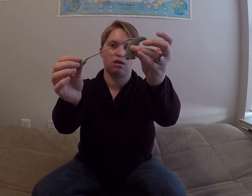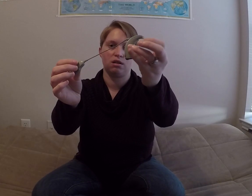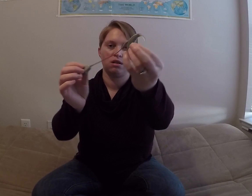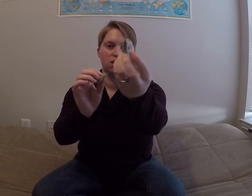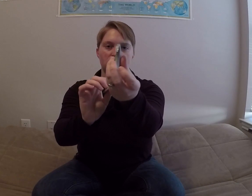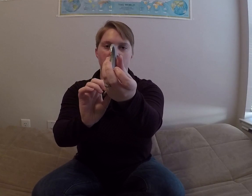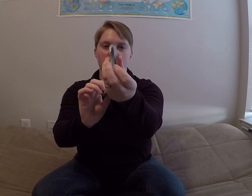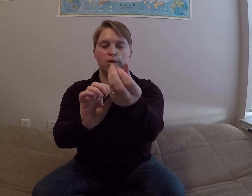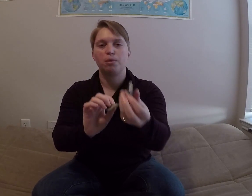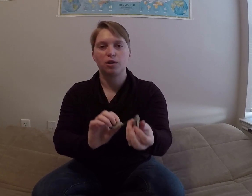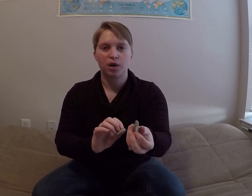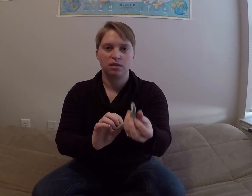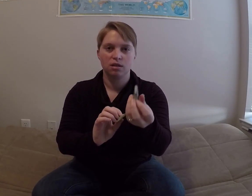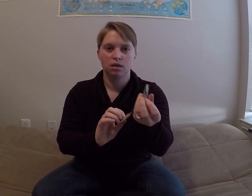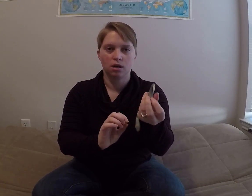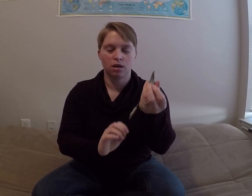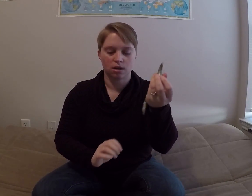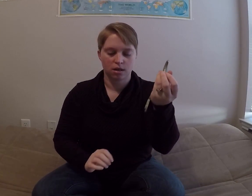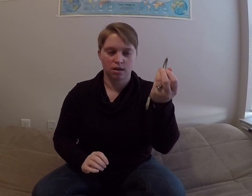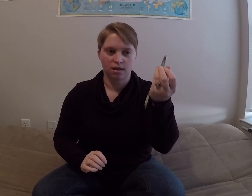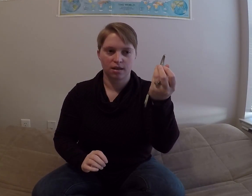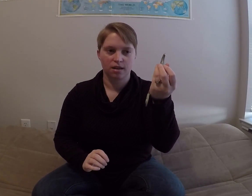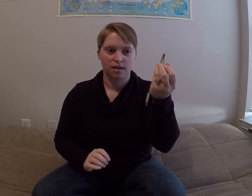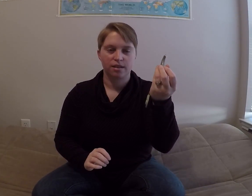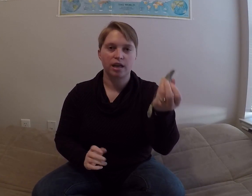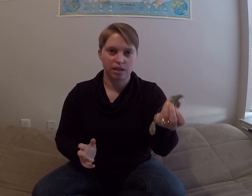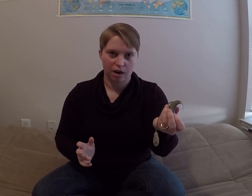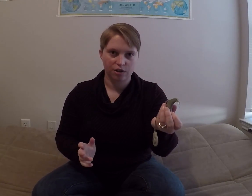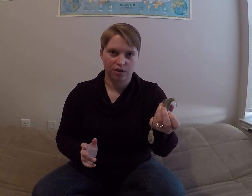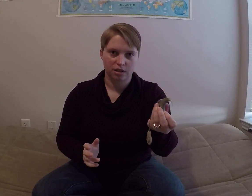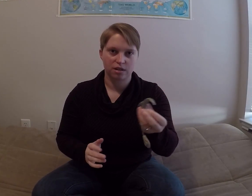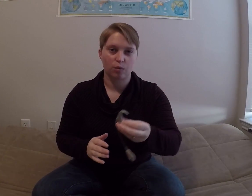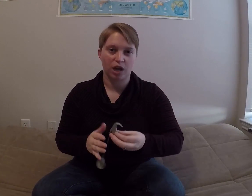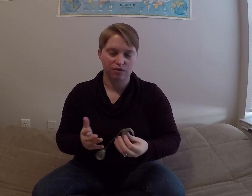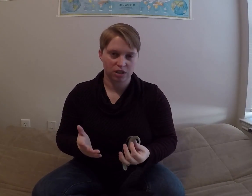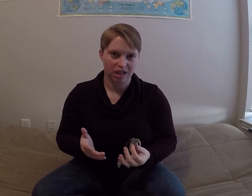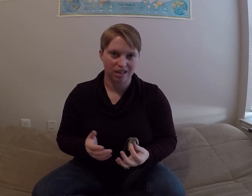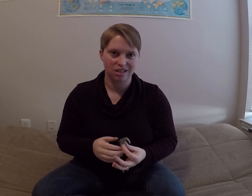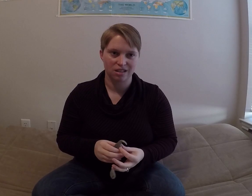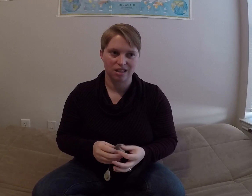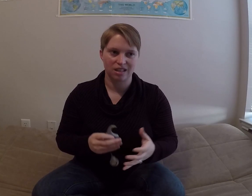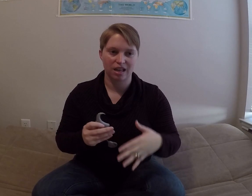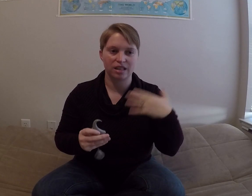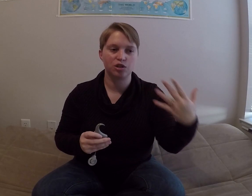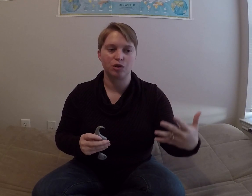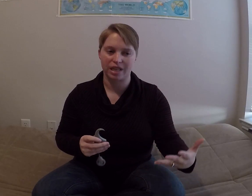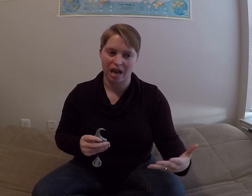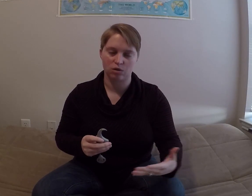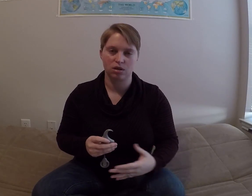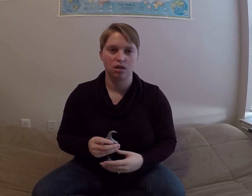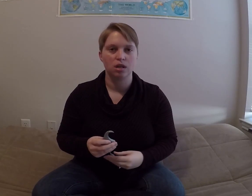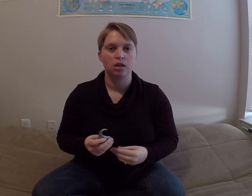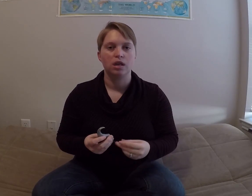By the way, that’s another thing we have to take into account.